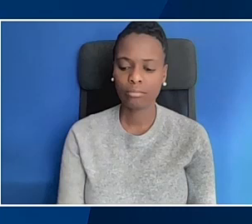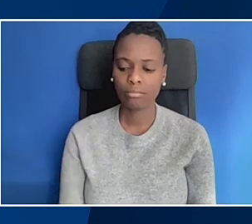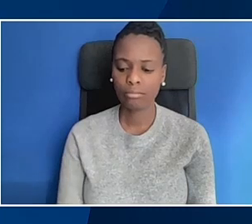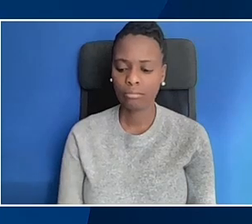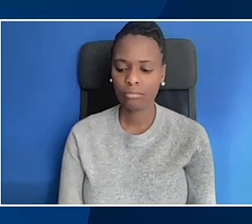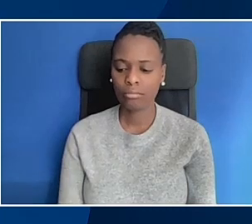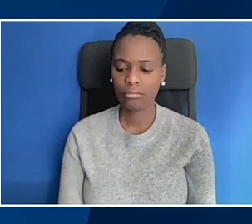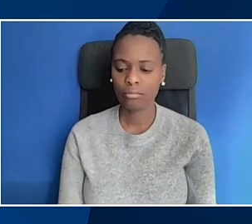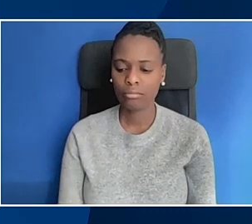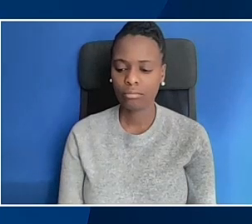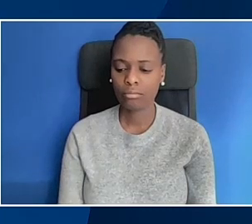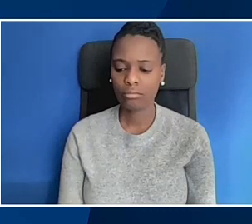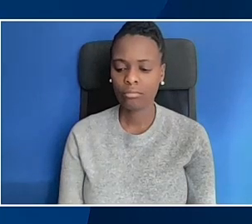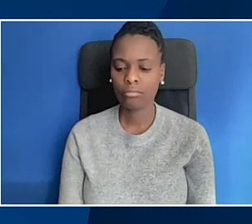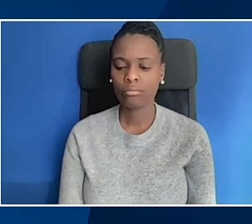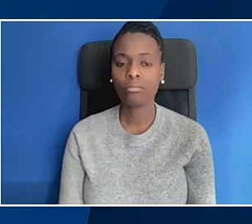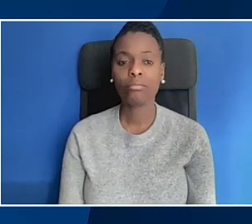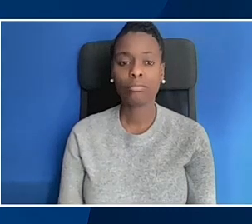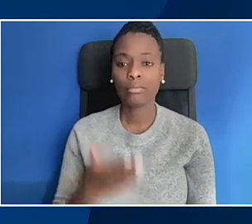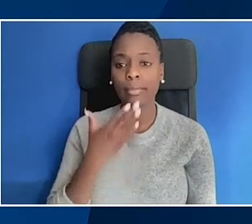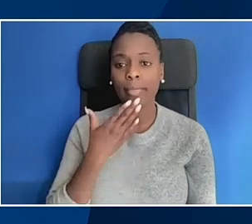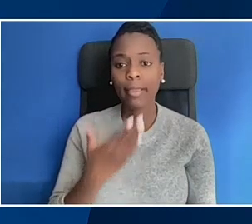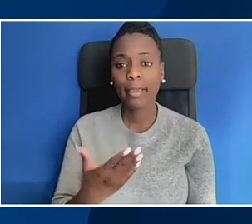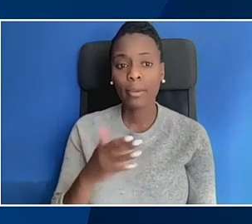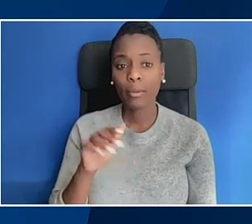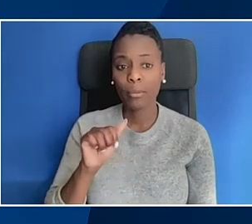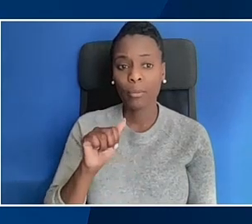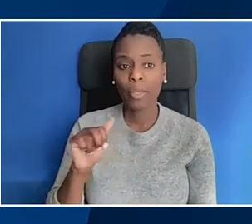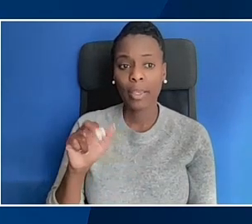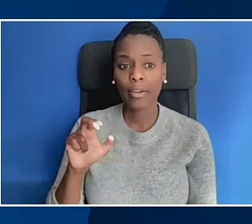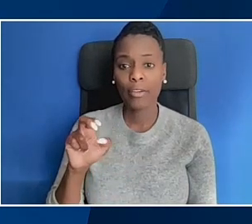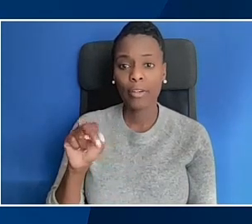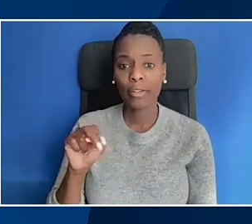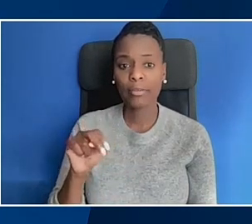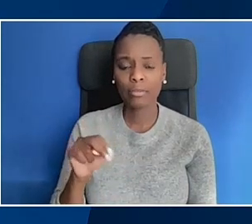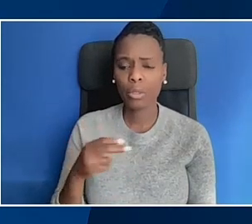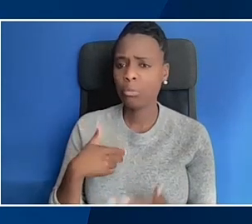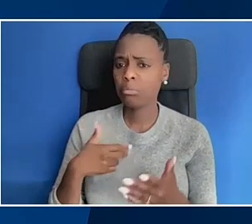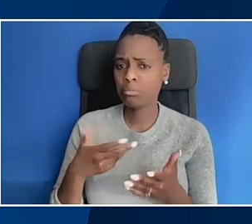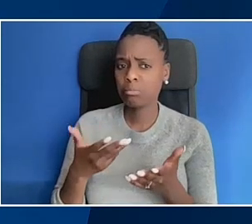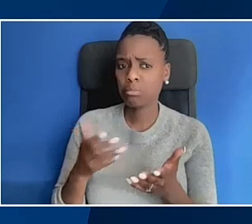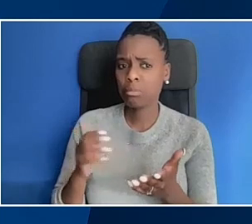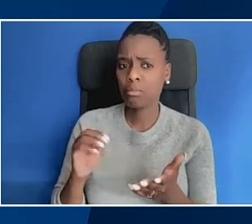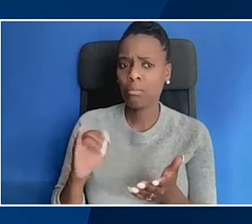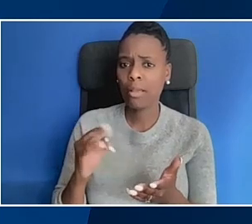Thank you, Wade. Aaron? Oh, you know what? Let's- I'll let Michael go first. Okay. Michael?